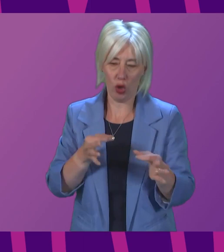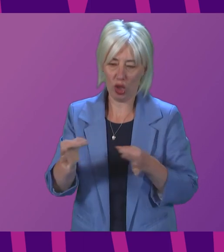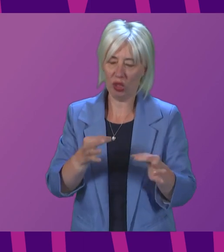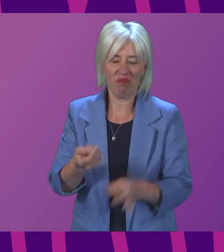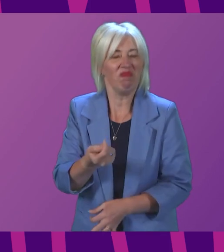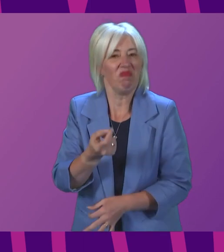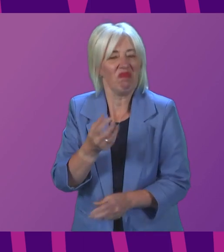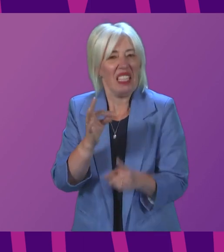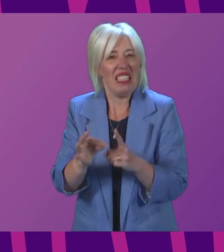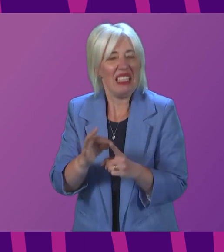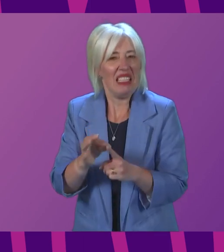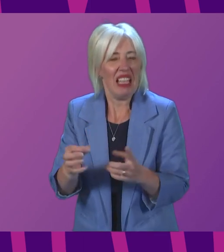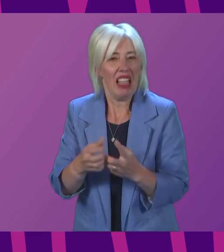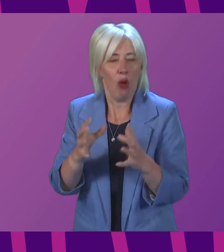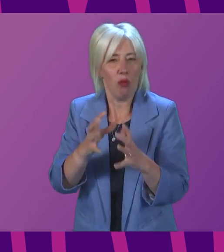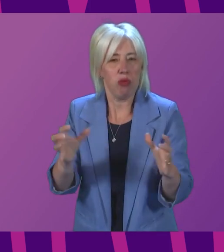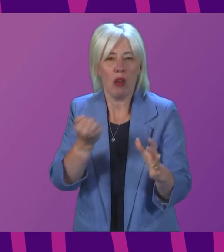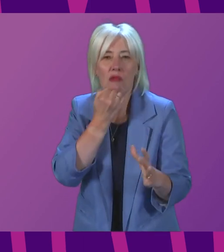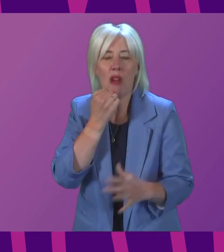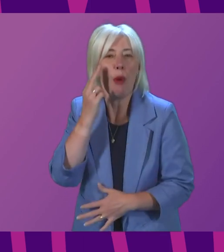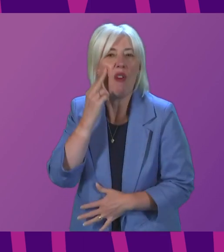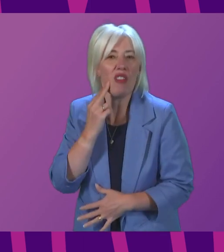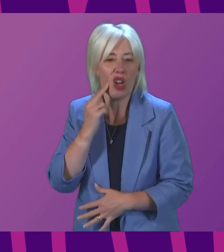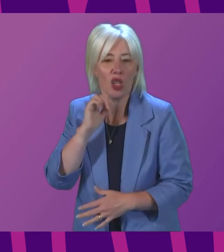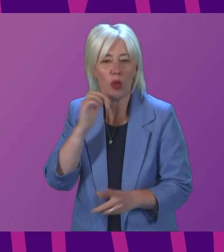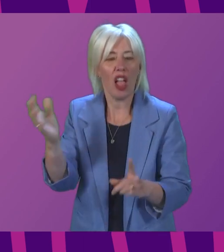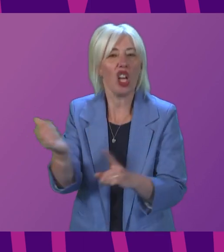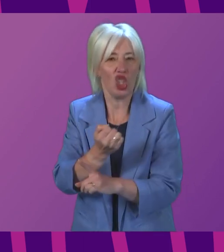detail” on how increasing the number of nurses will be achieved, given the record